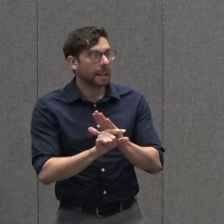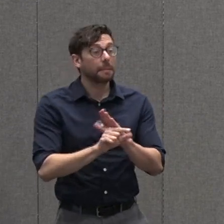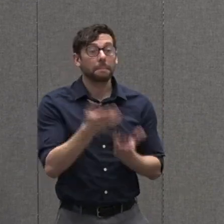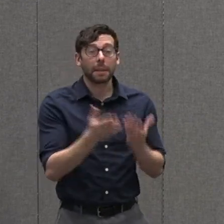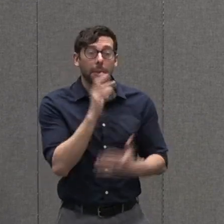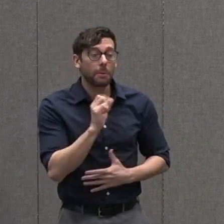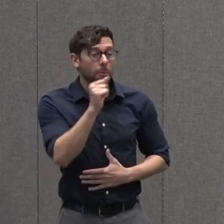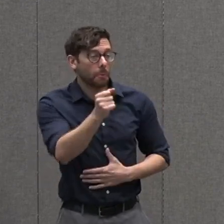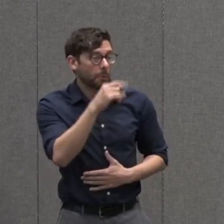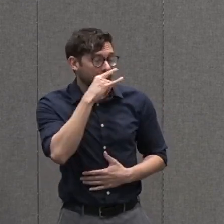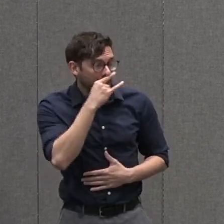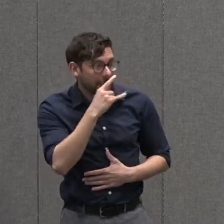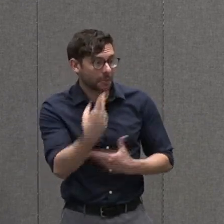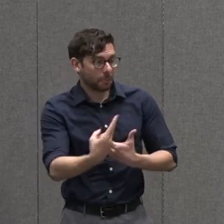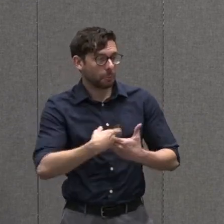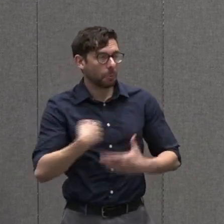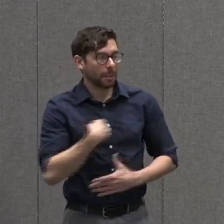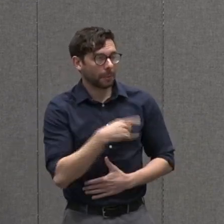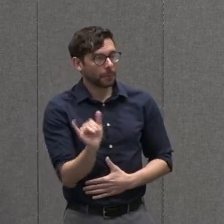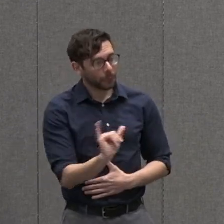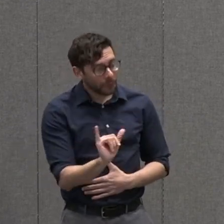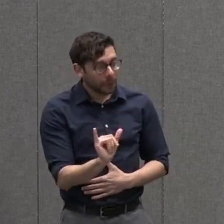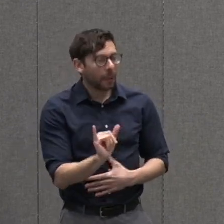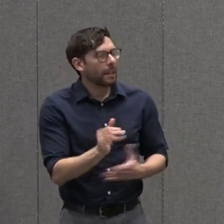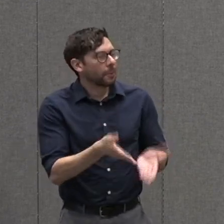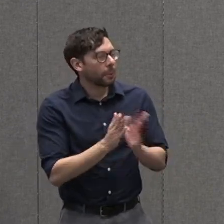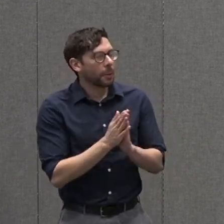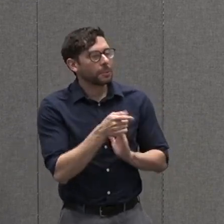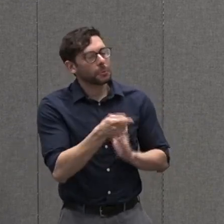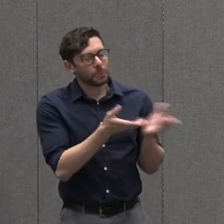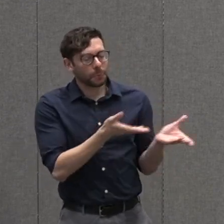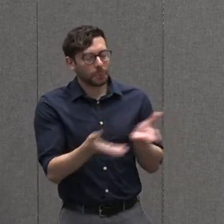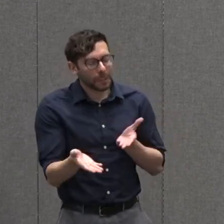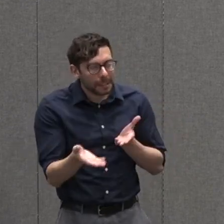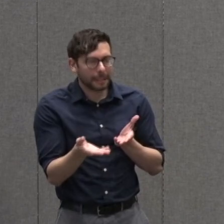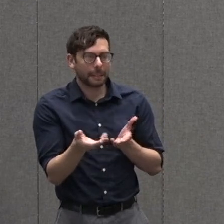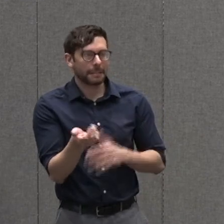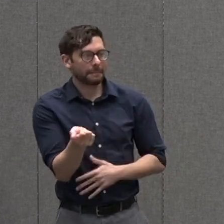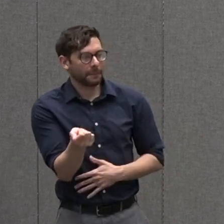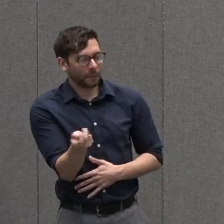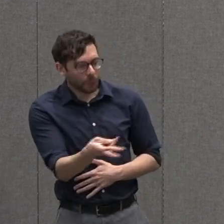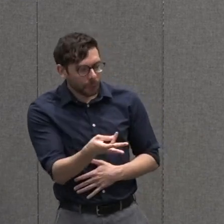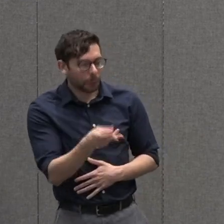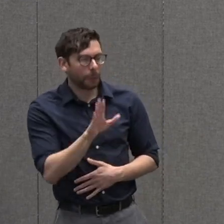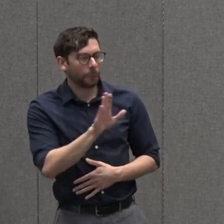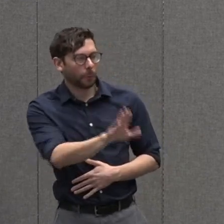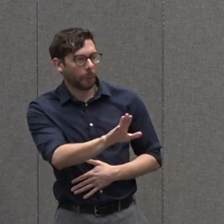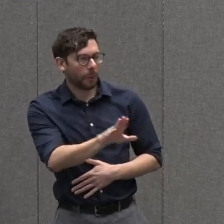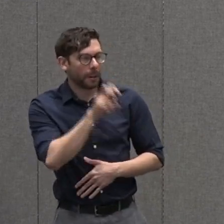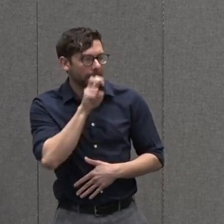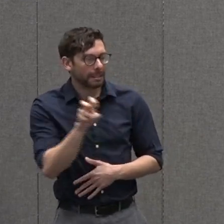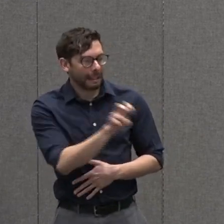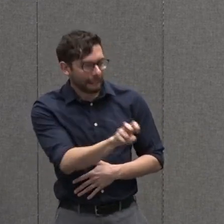a smattering of what was represented in your museum. And how many do you have,